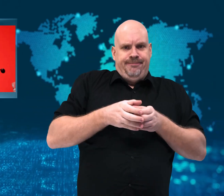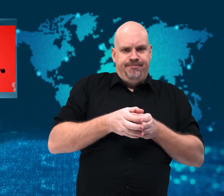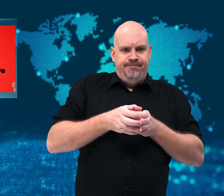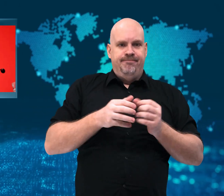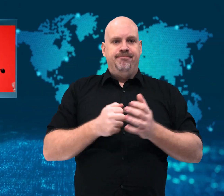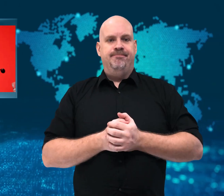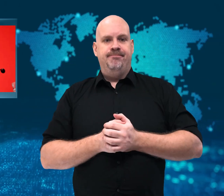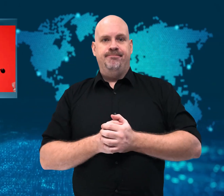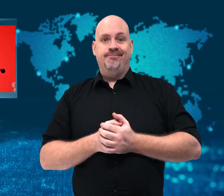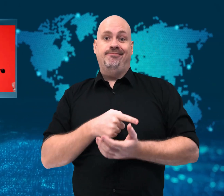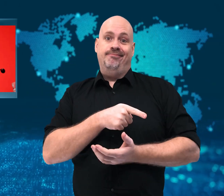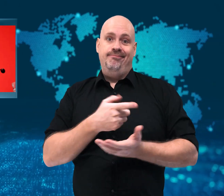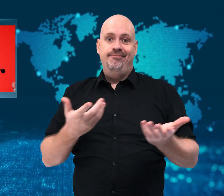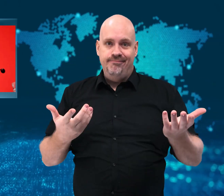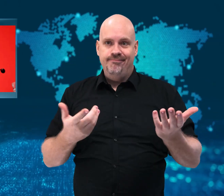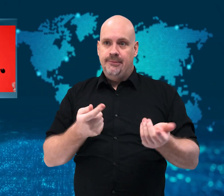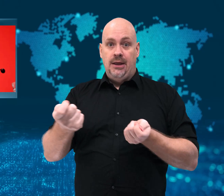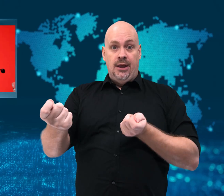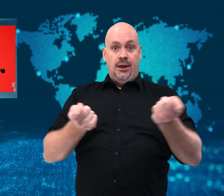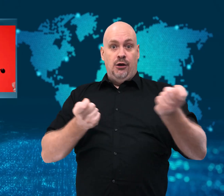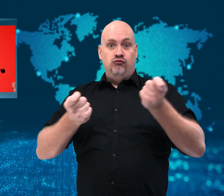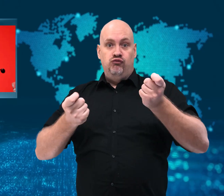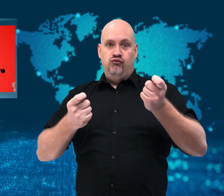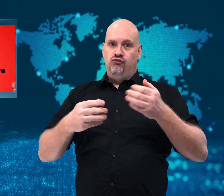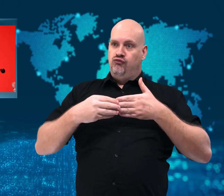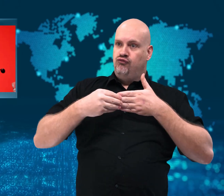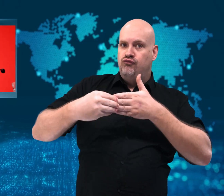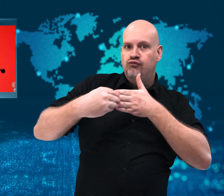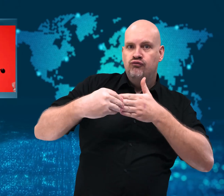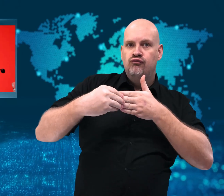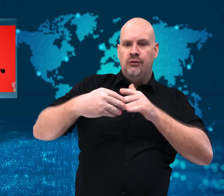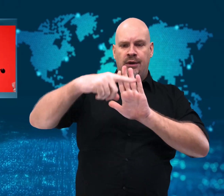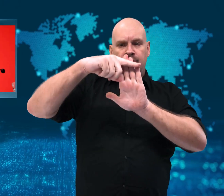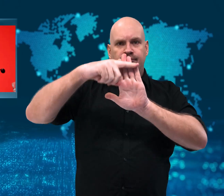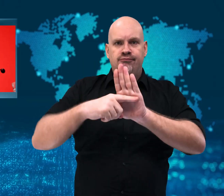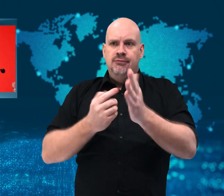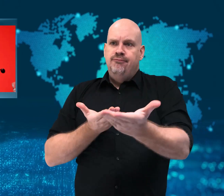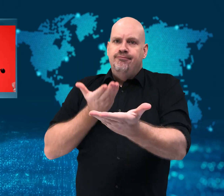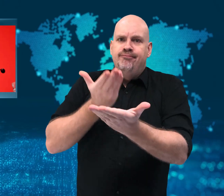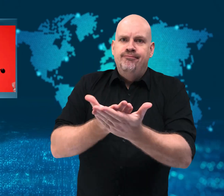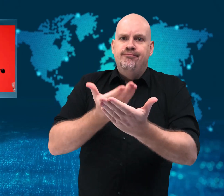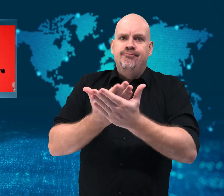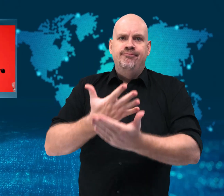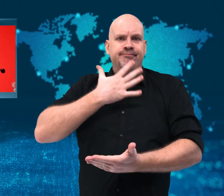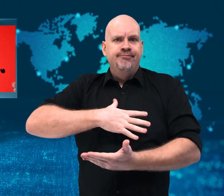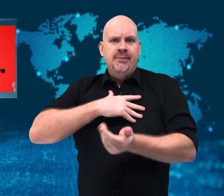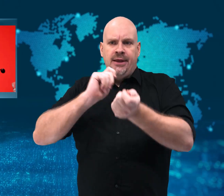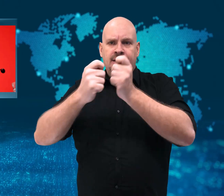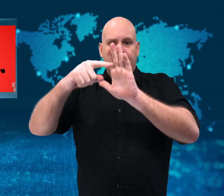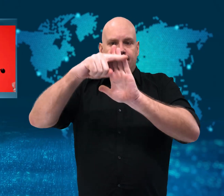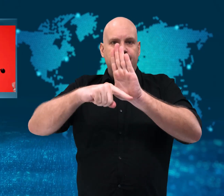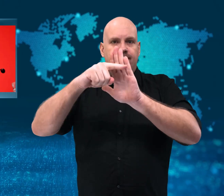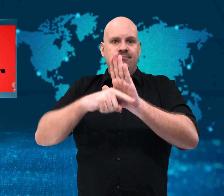cooperation of other parties to pass legislation and policy.